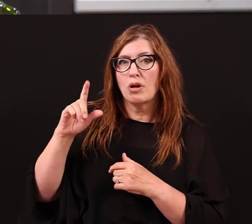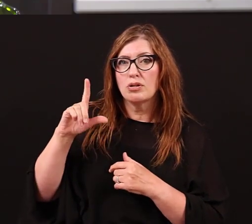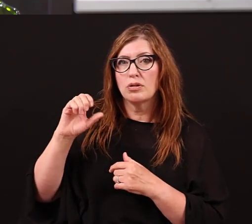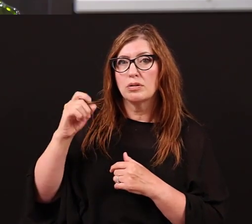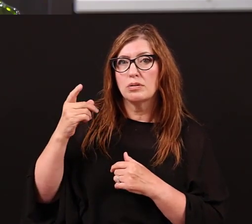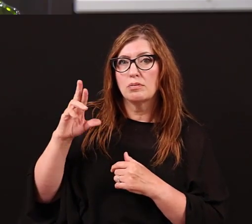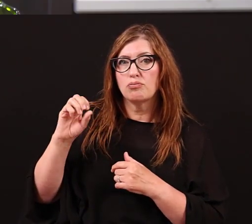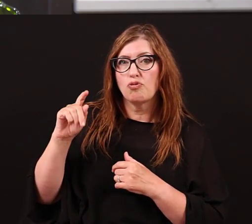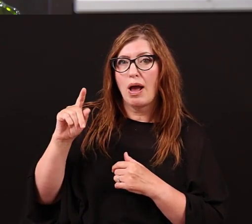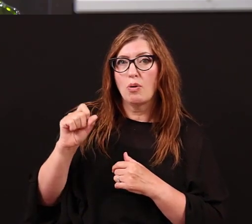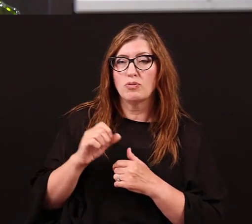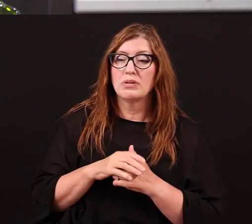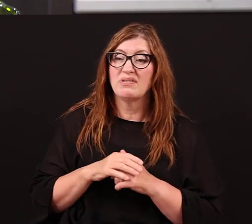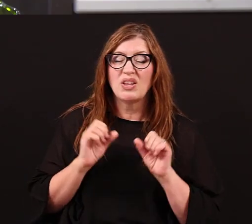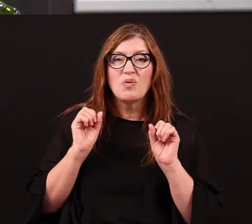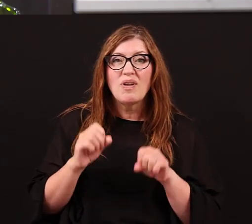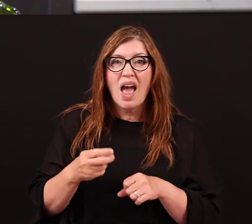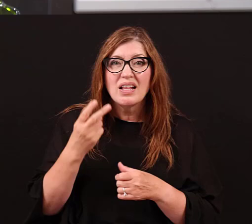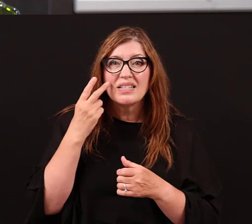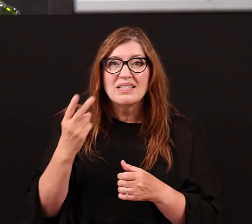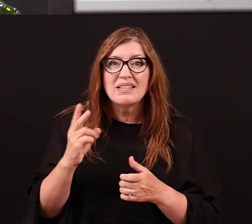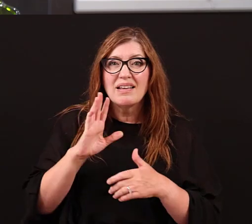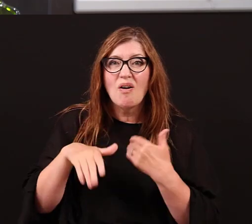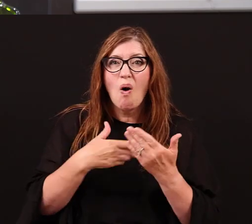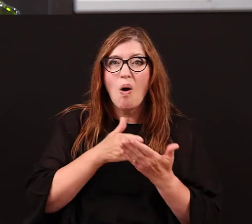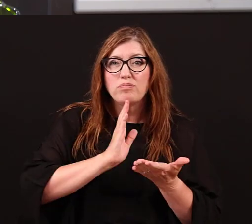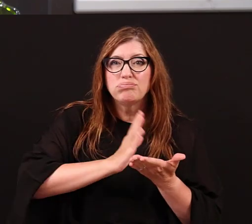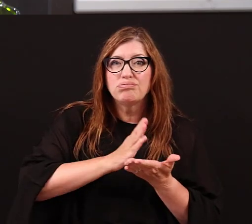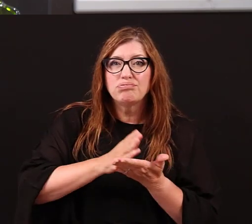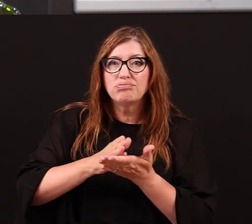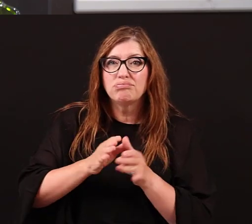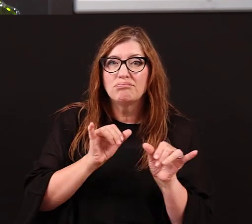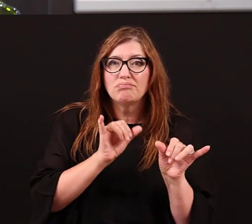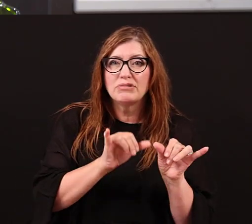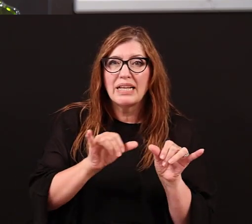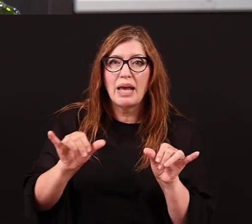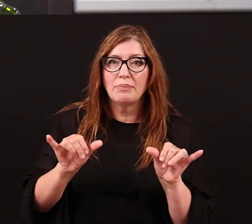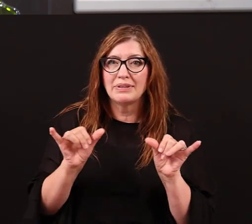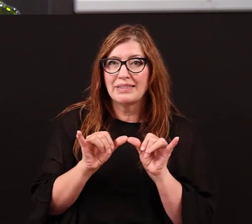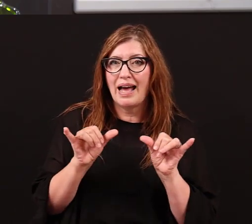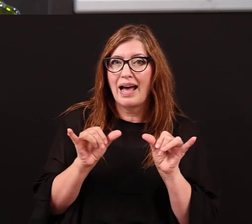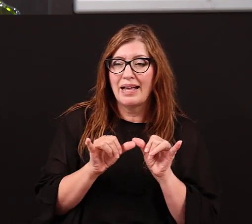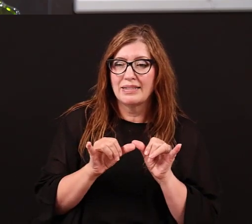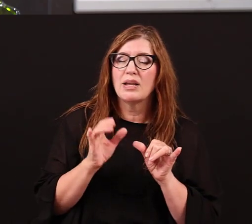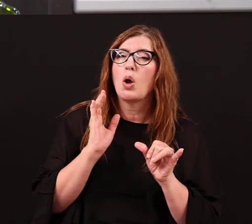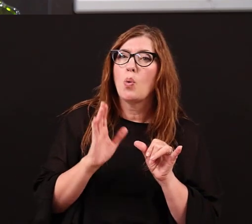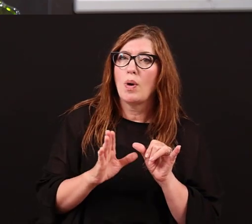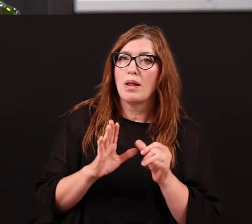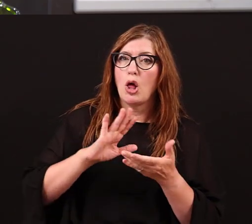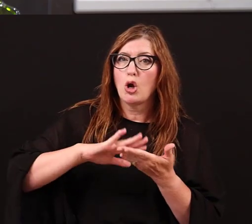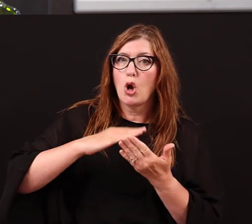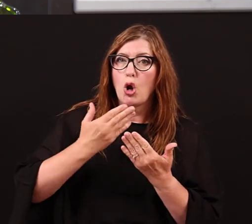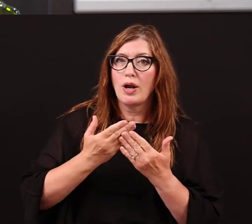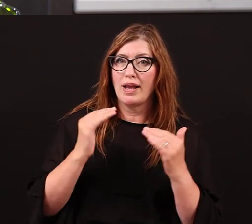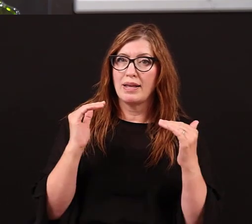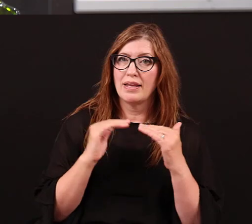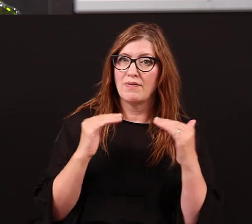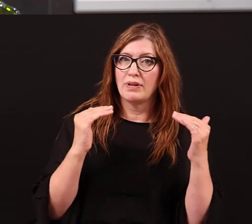As you can see, they're all cut to be about the same size, so they're gonna roast evenly, and that's very important.